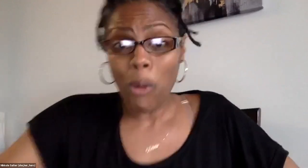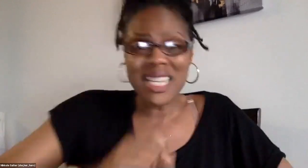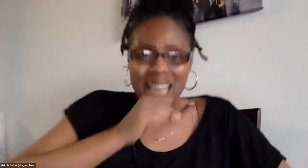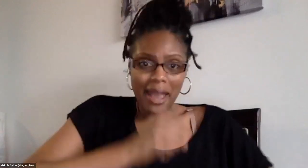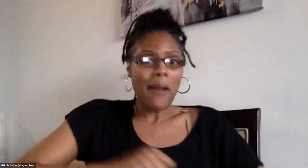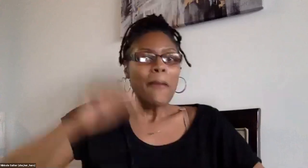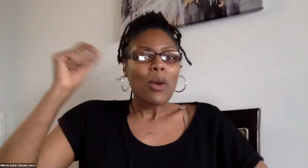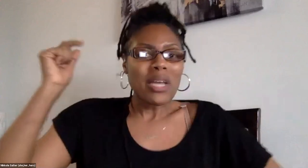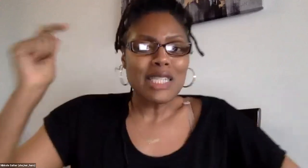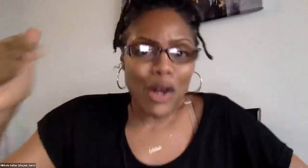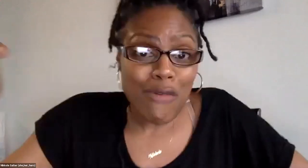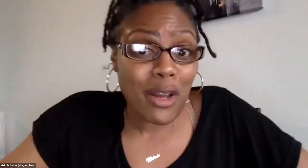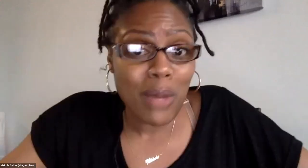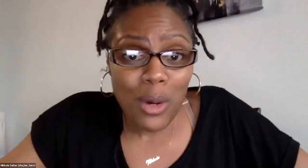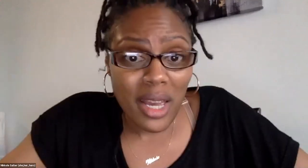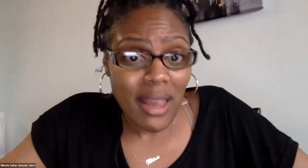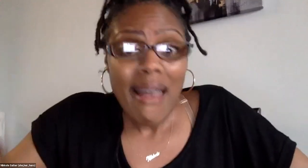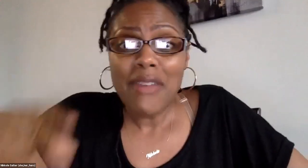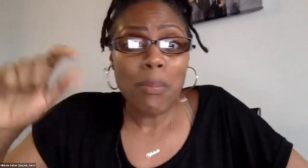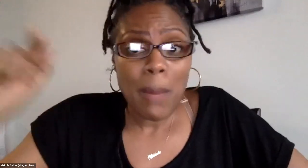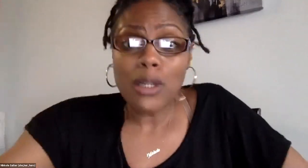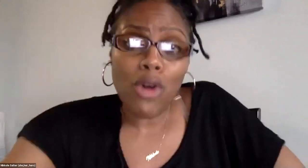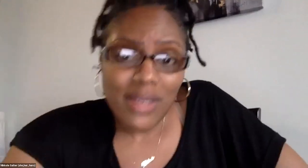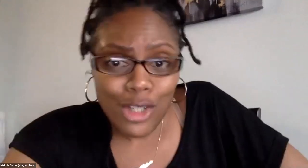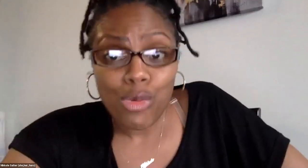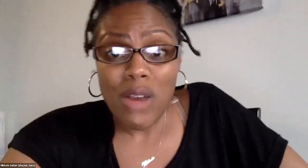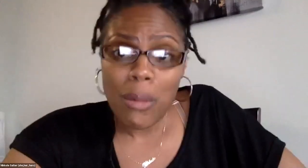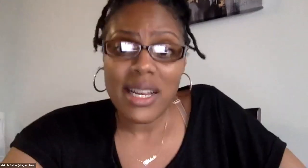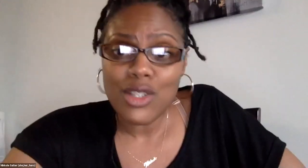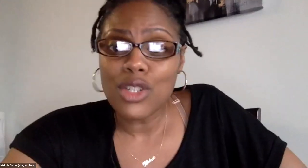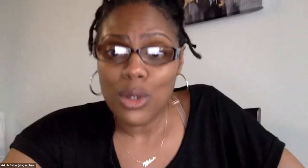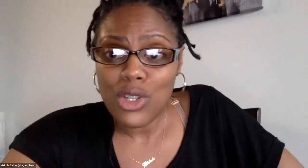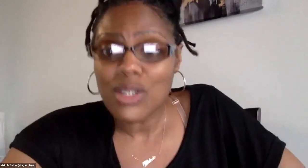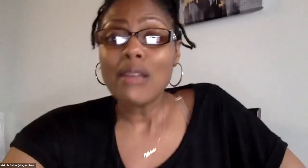We say (chuckles) we serve the community, and the people across the street from our institutions